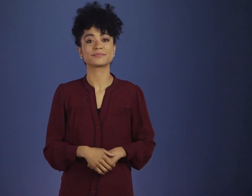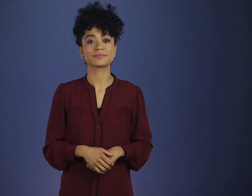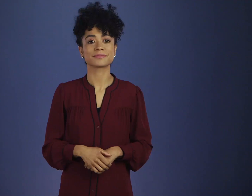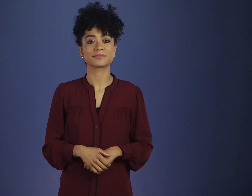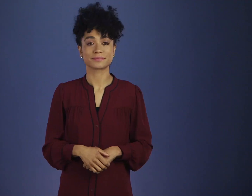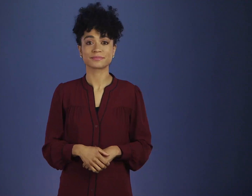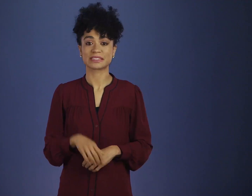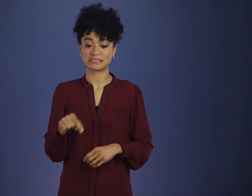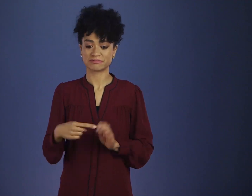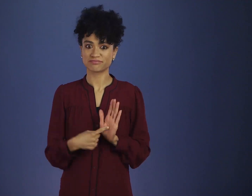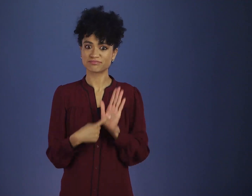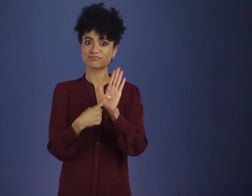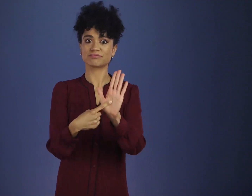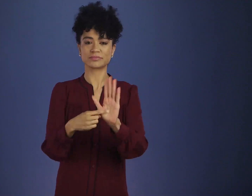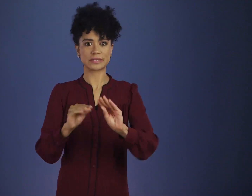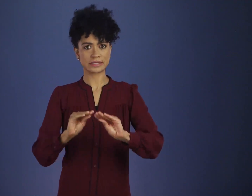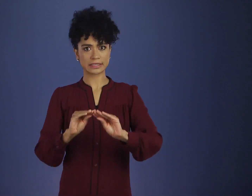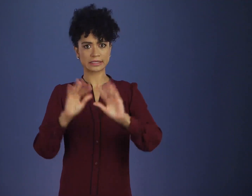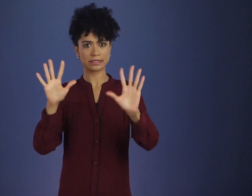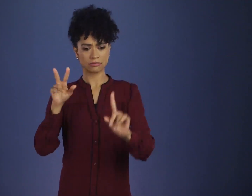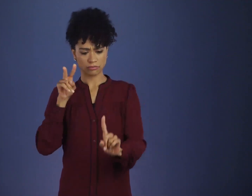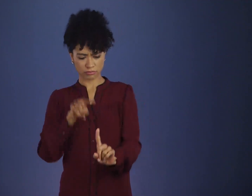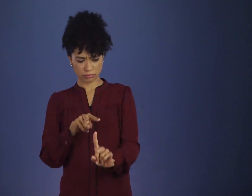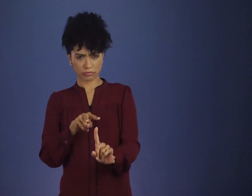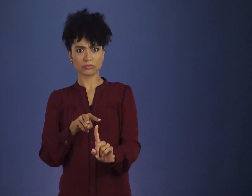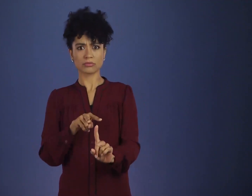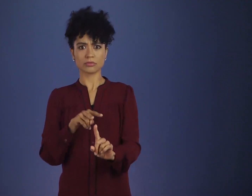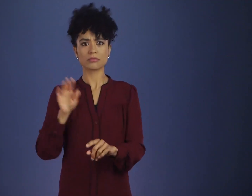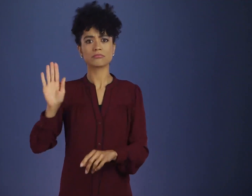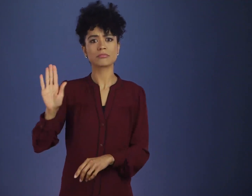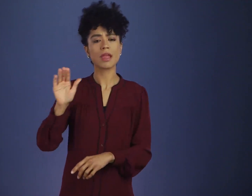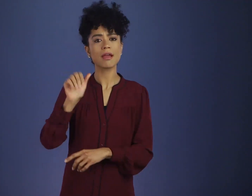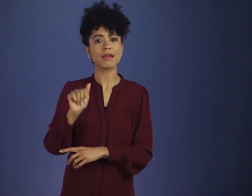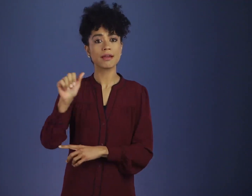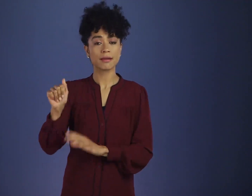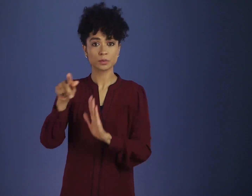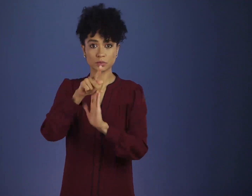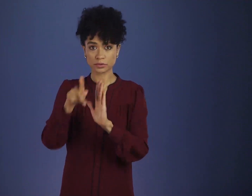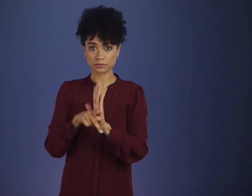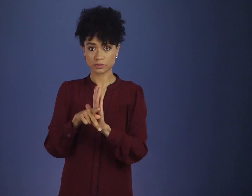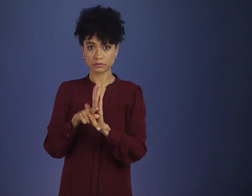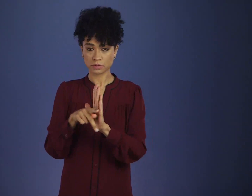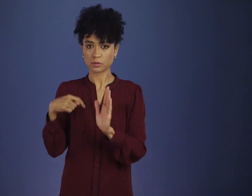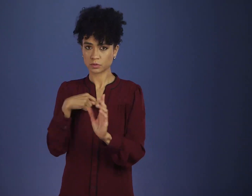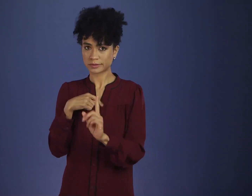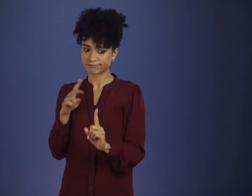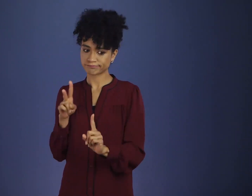It presents an explicit view of the principles by which A.A. members recover